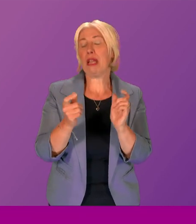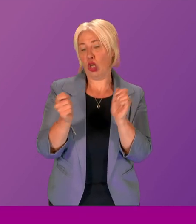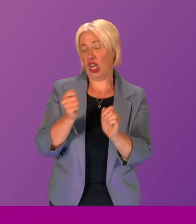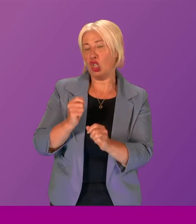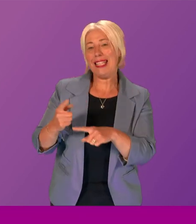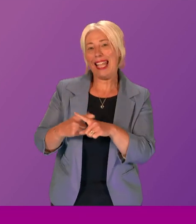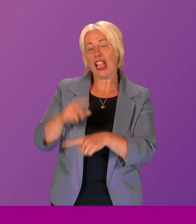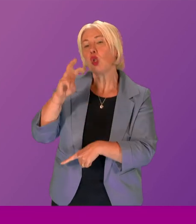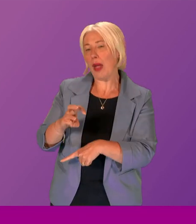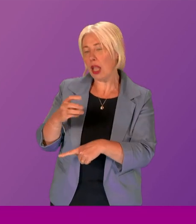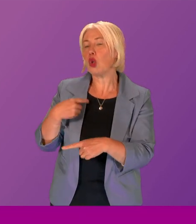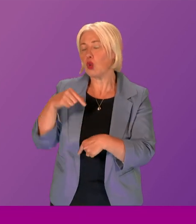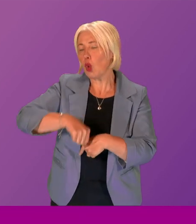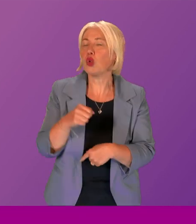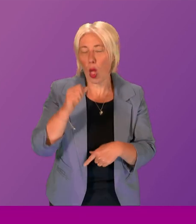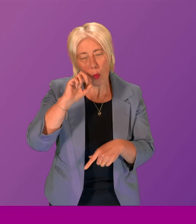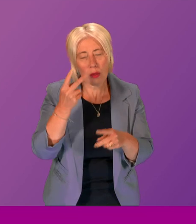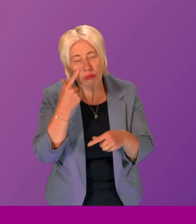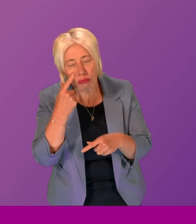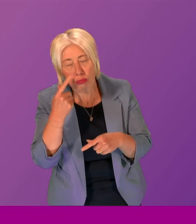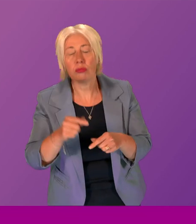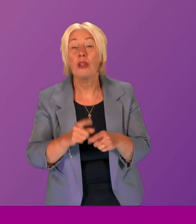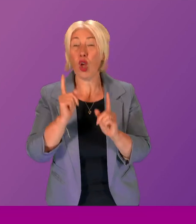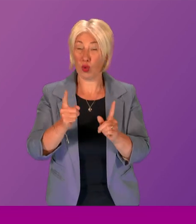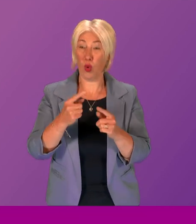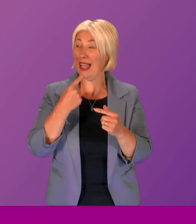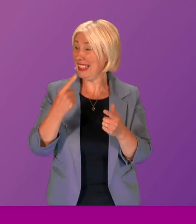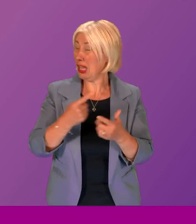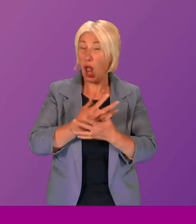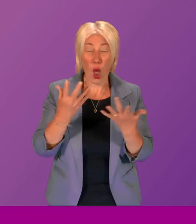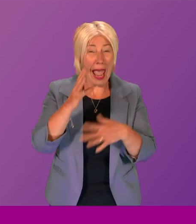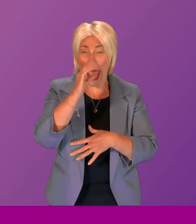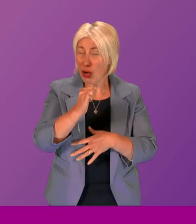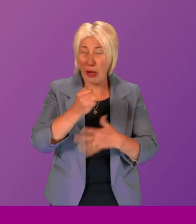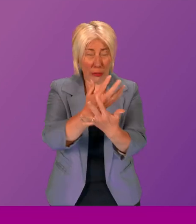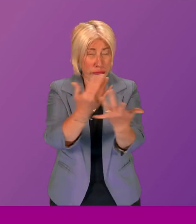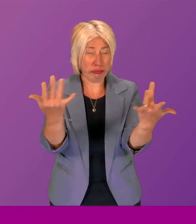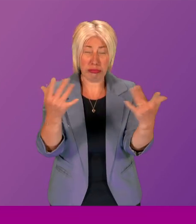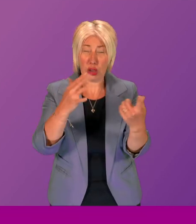I go back to the central point that I started with. There is far too much hatred in our society.